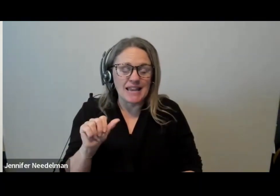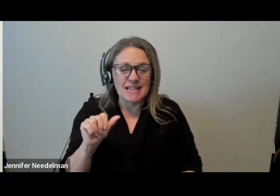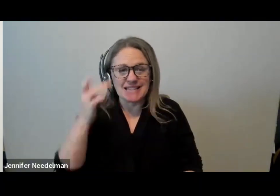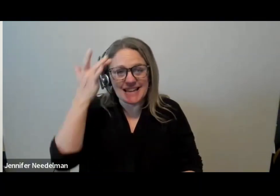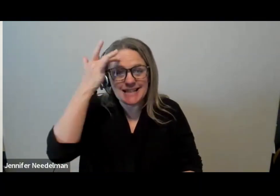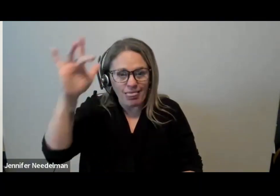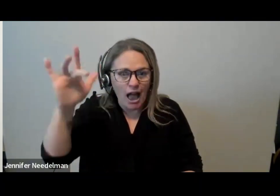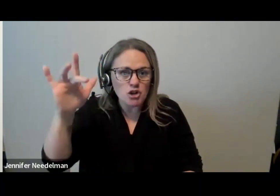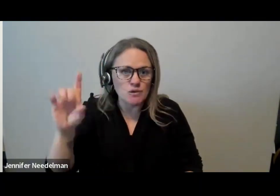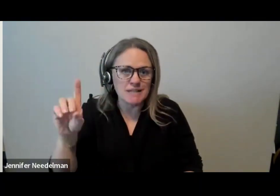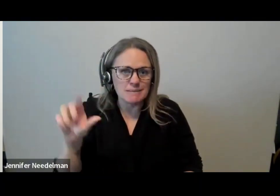love to see engaged with more.